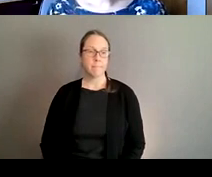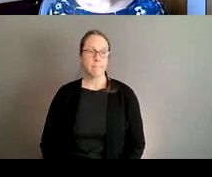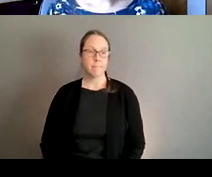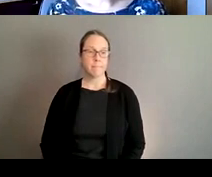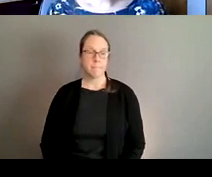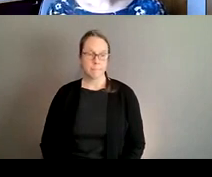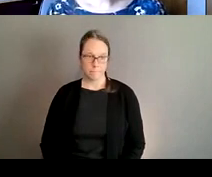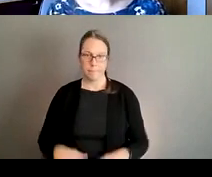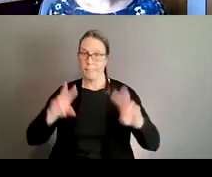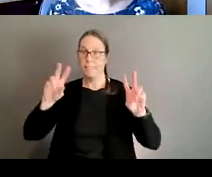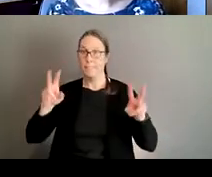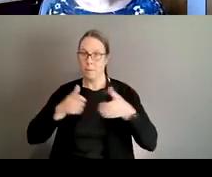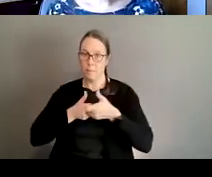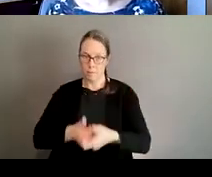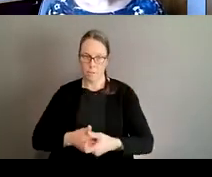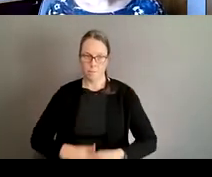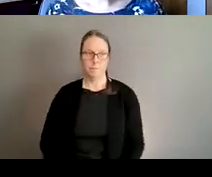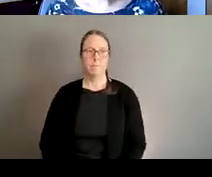Topic tracks. So we've already talked